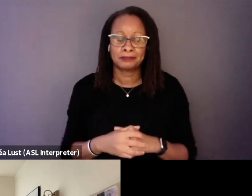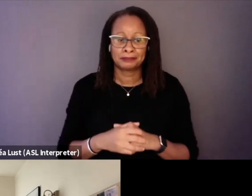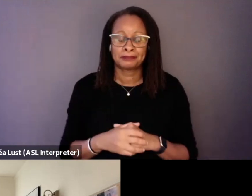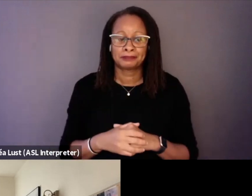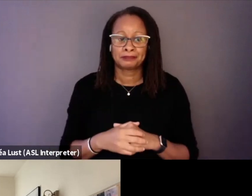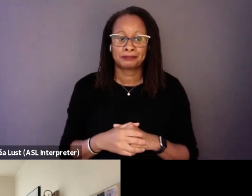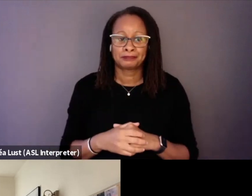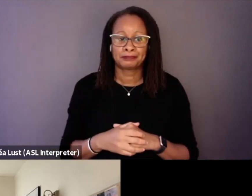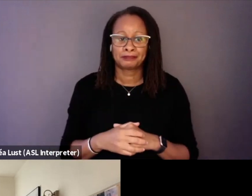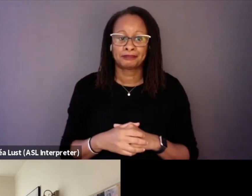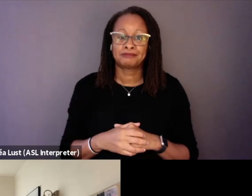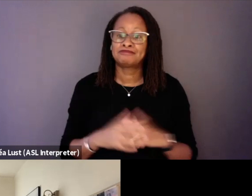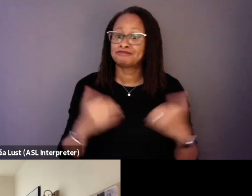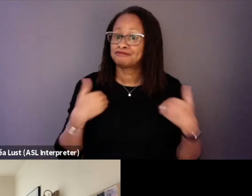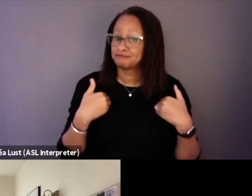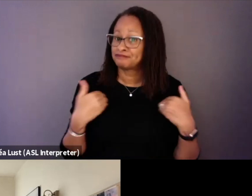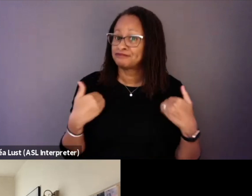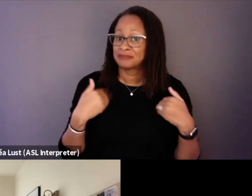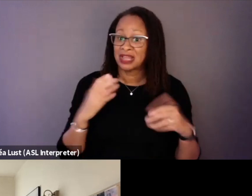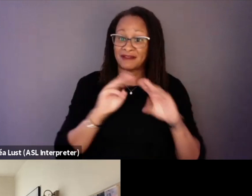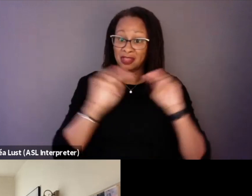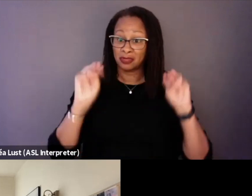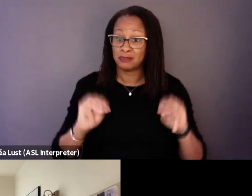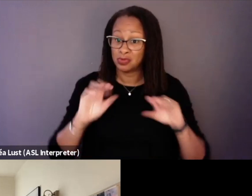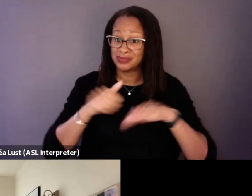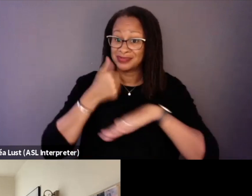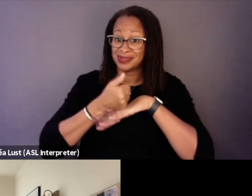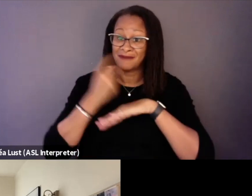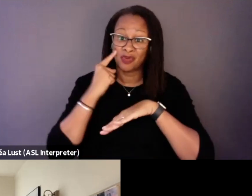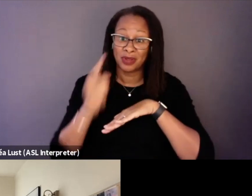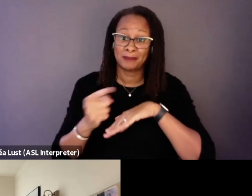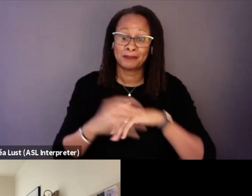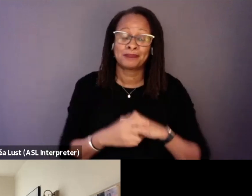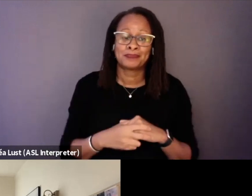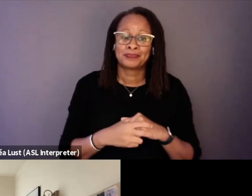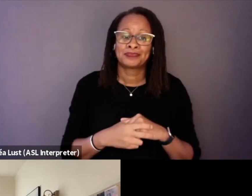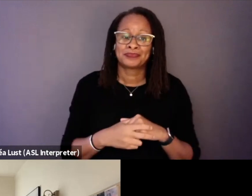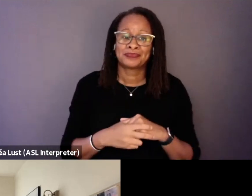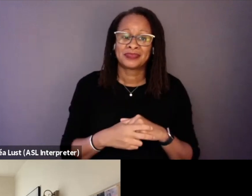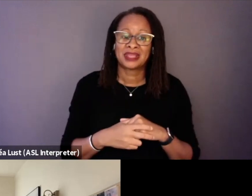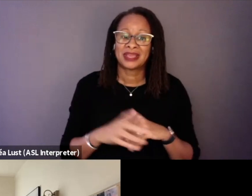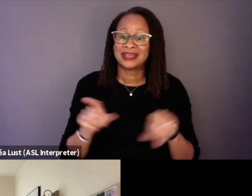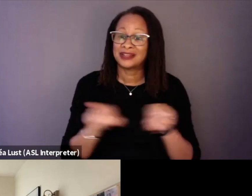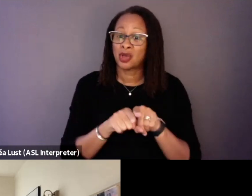So they have that museum for him, and it's a house of poetry.